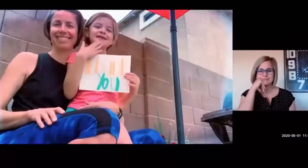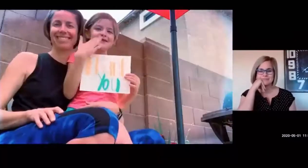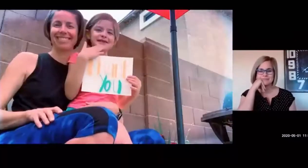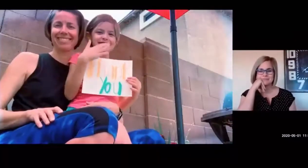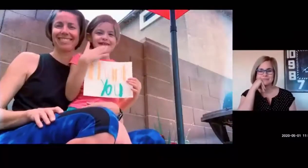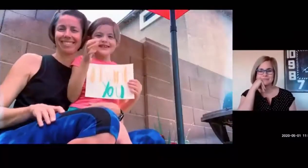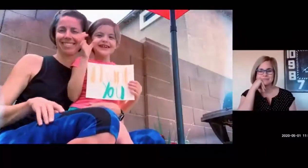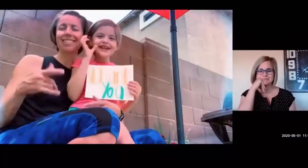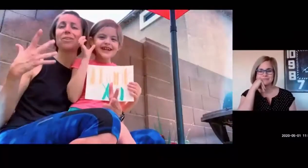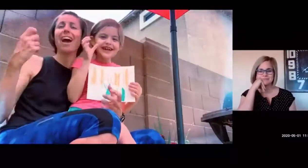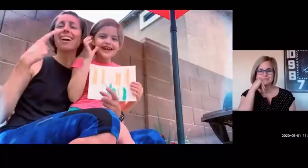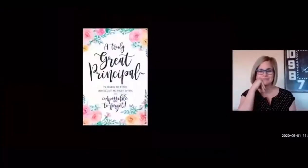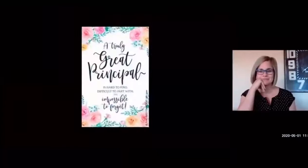Thank you!